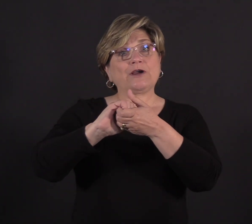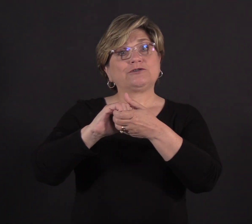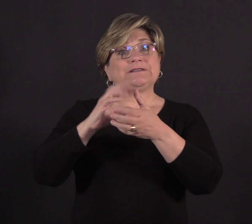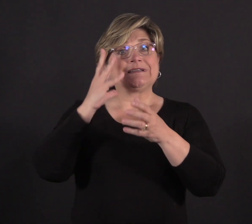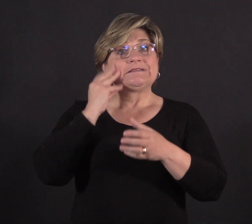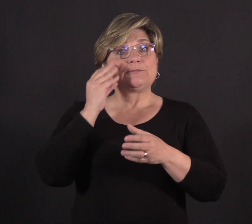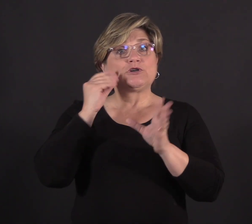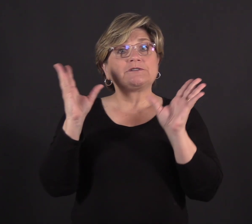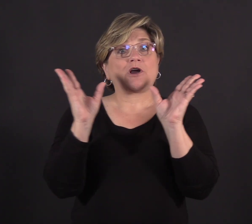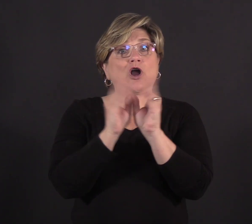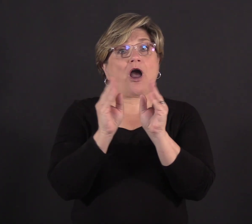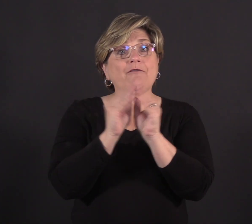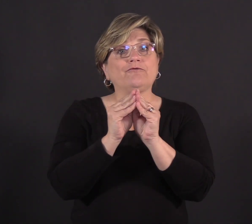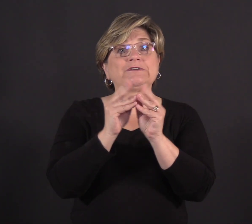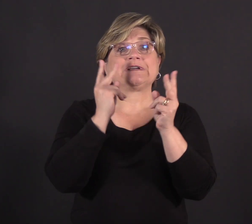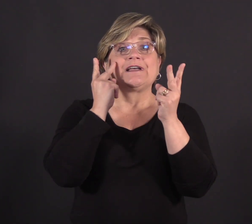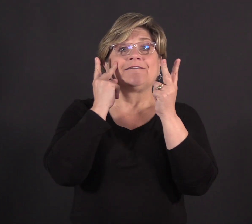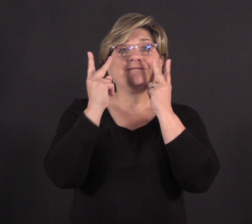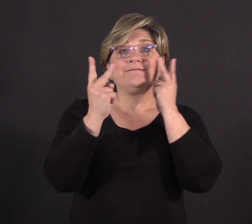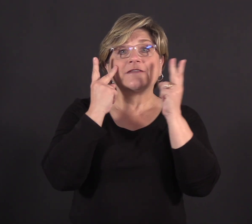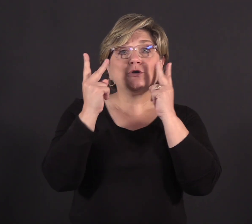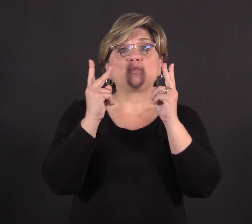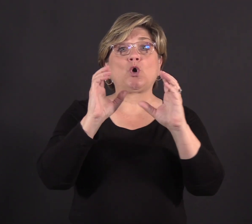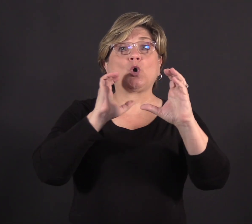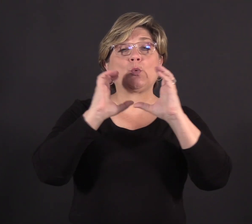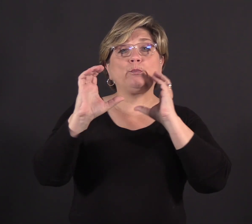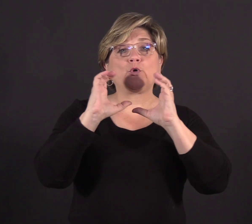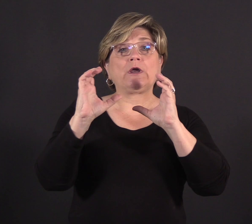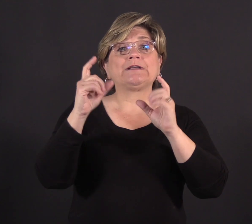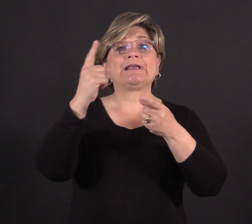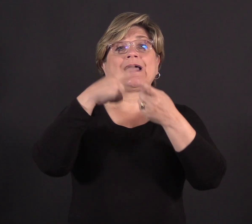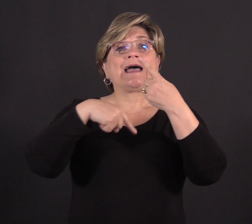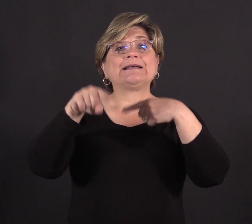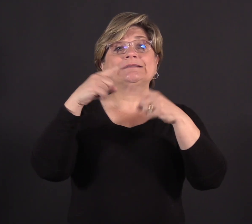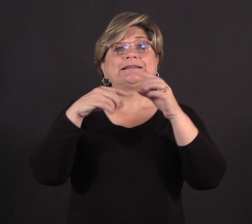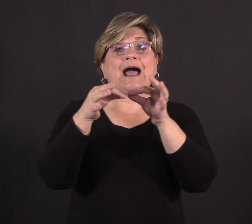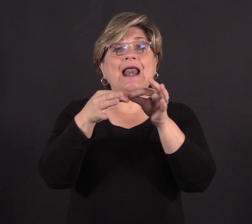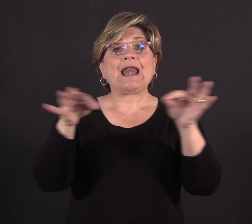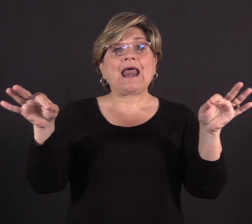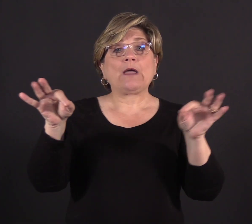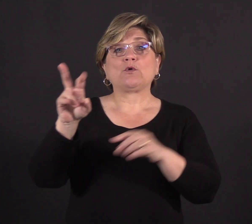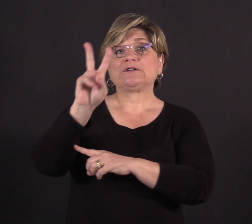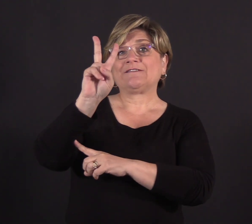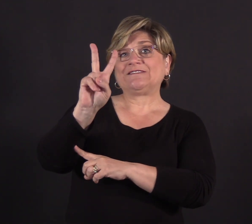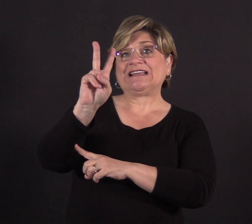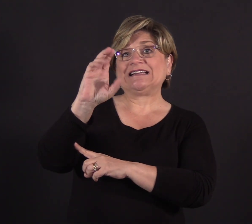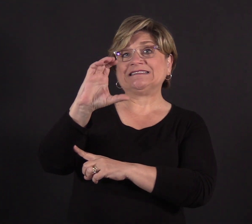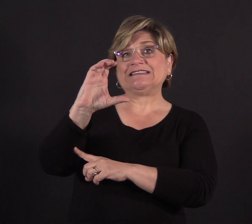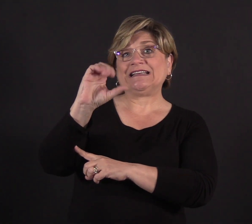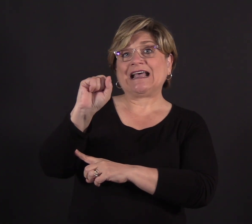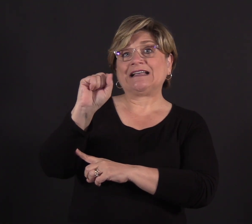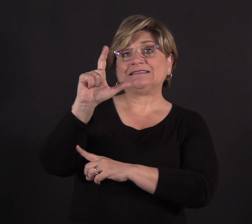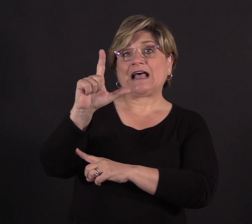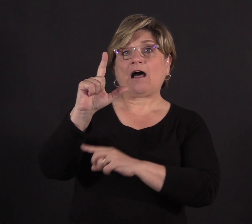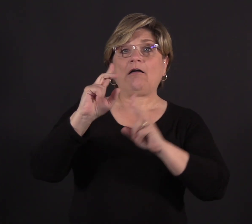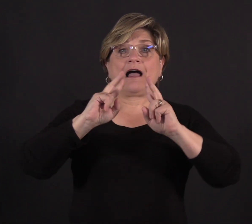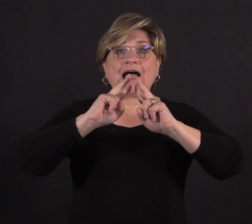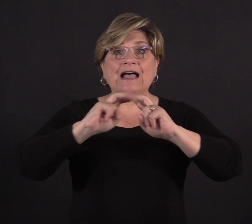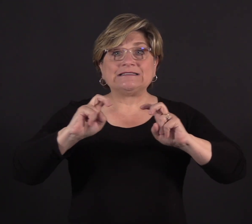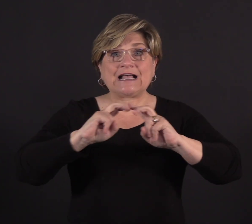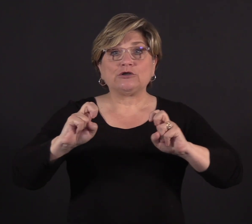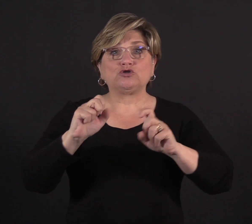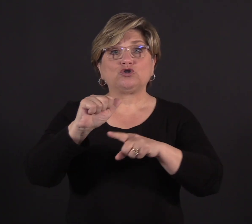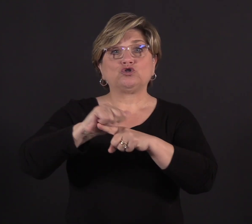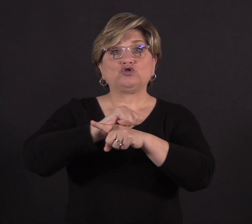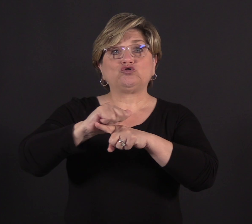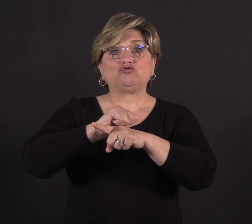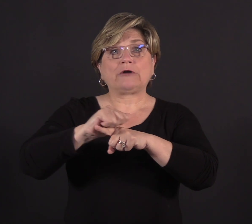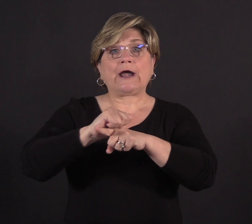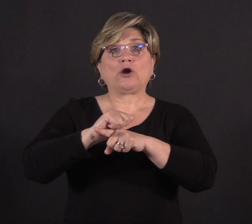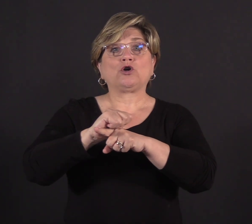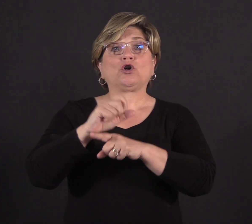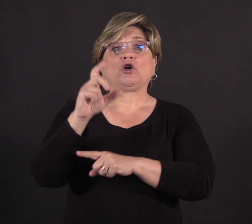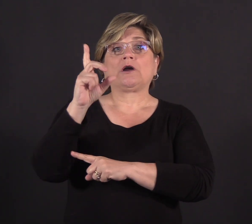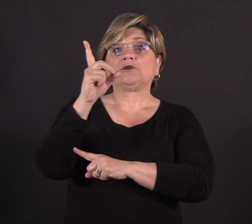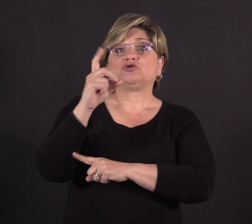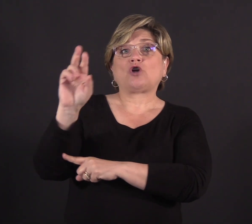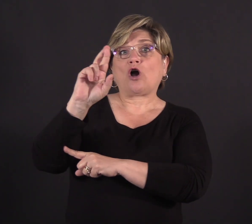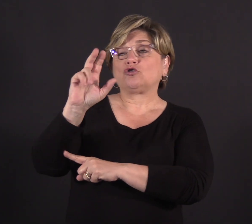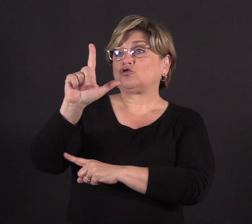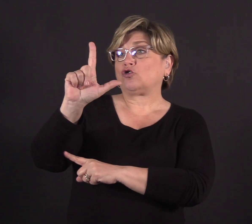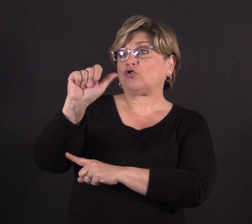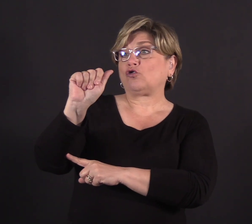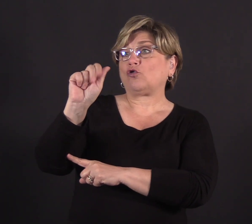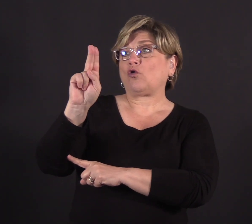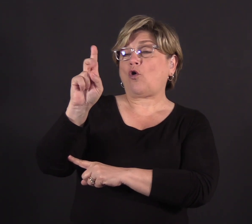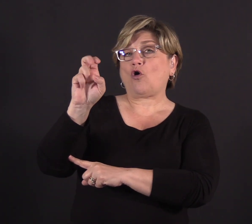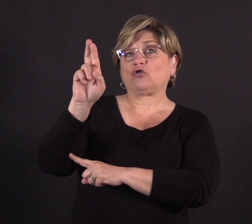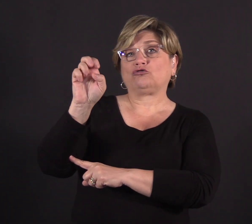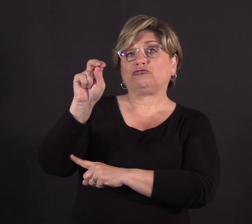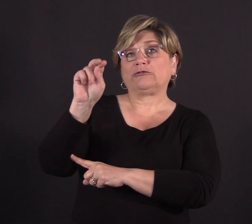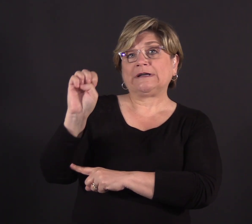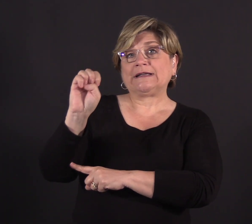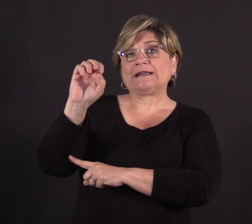Visual Communication and Sign Language (VCSL) Assessor trainer Dr. Laurene Simms